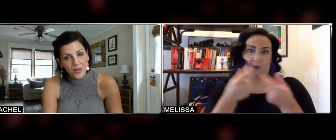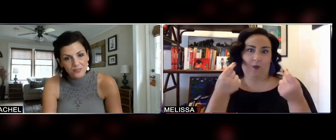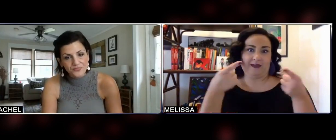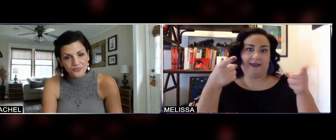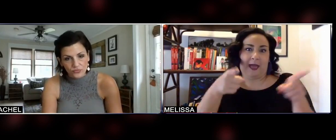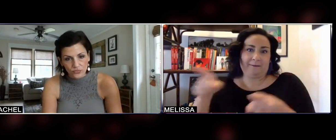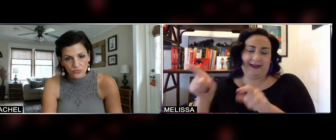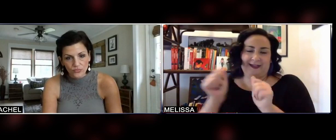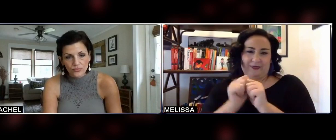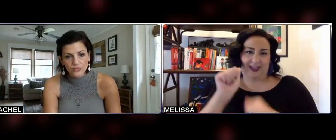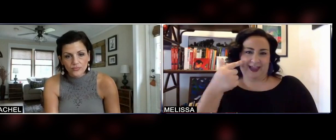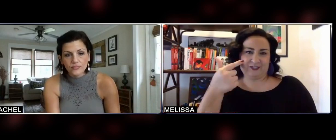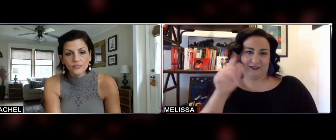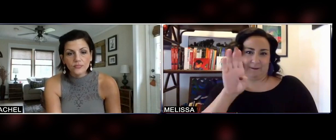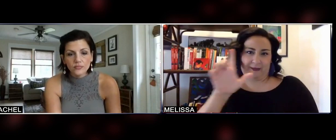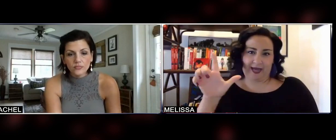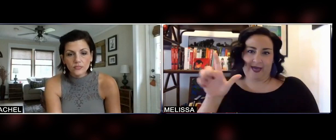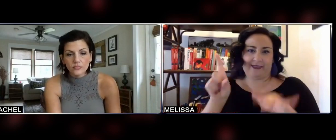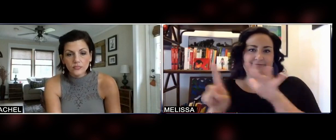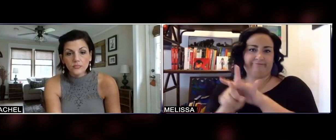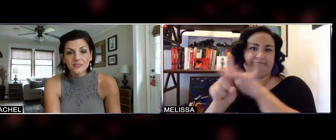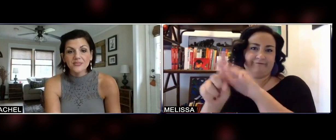with all that's happening with A.G. Bell, they tend